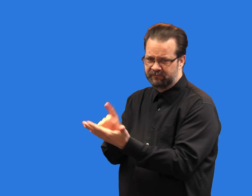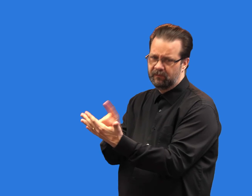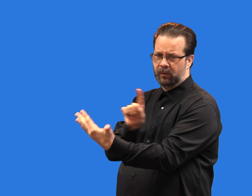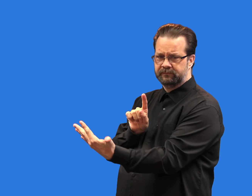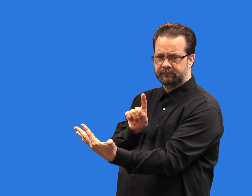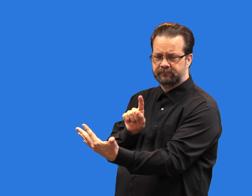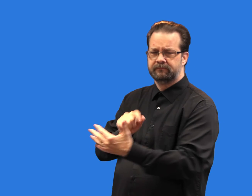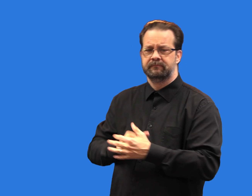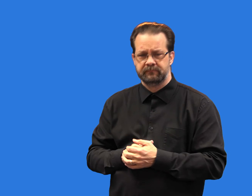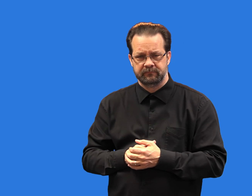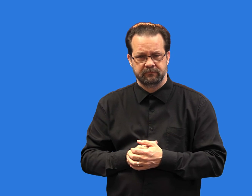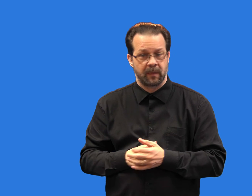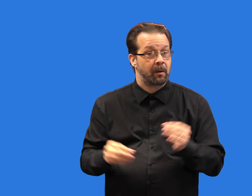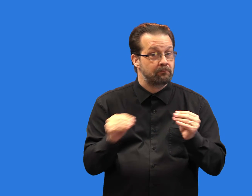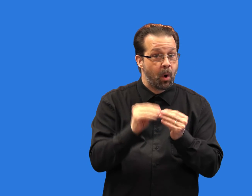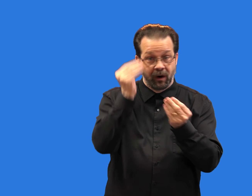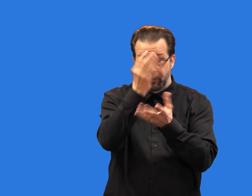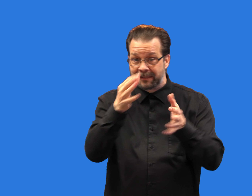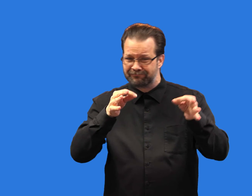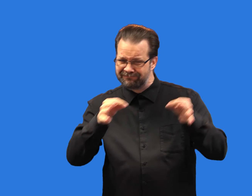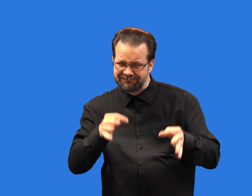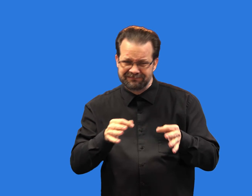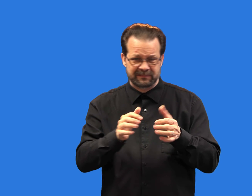who are at high risk for severe COVID-19.